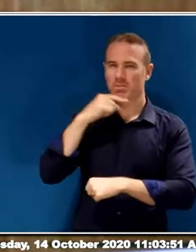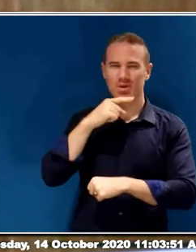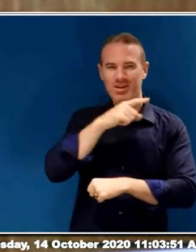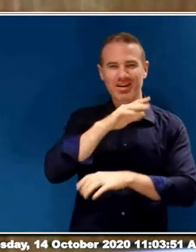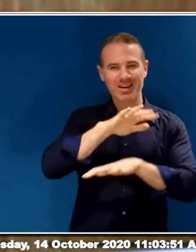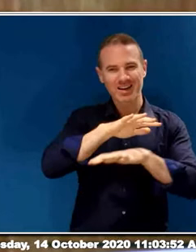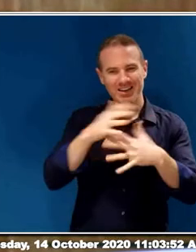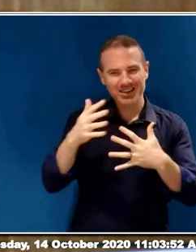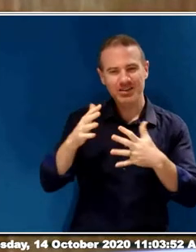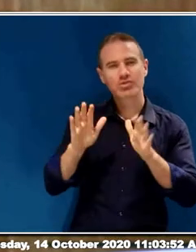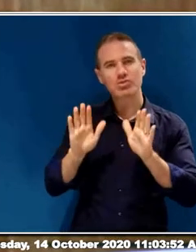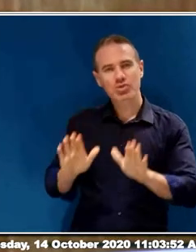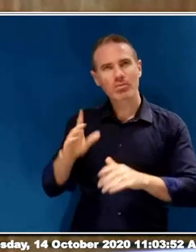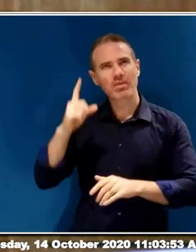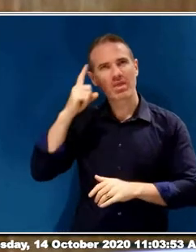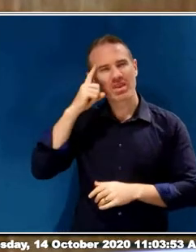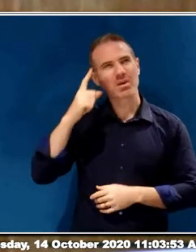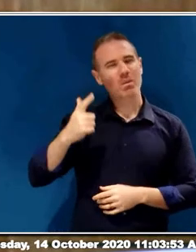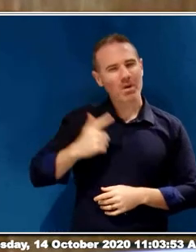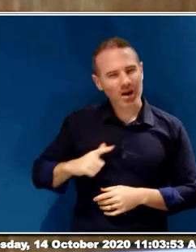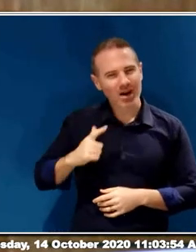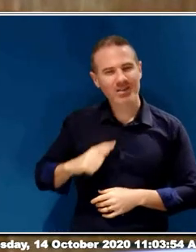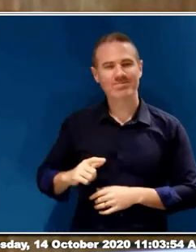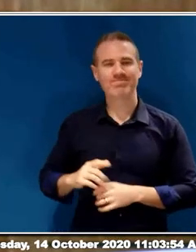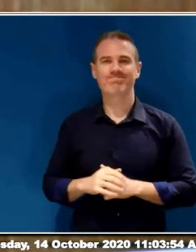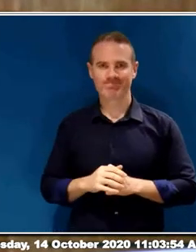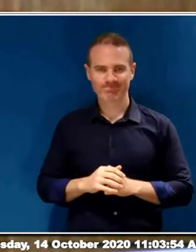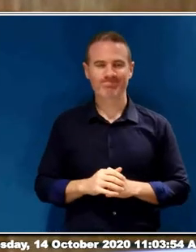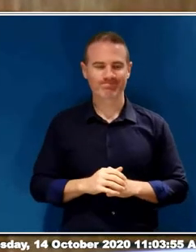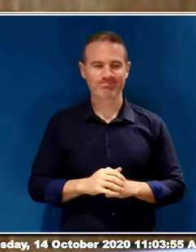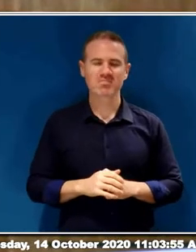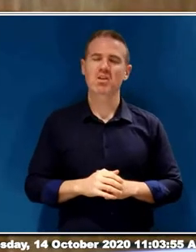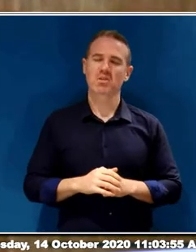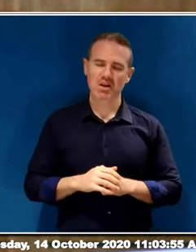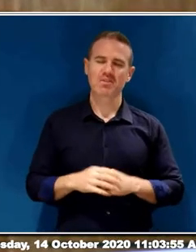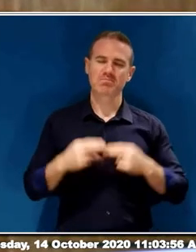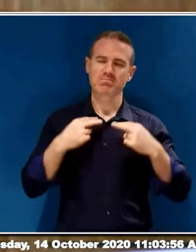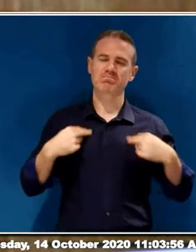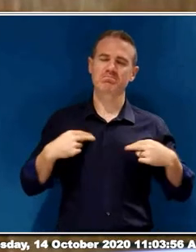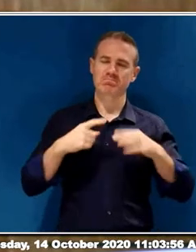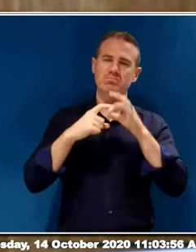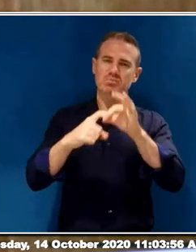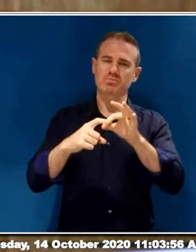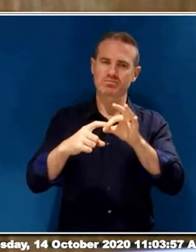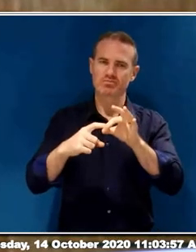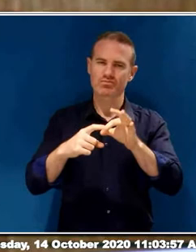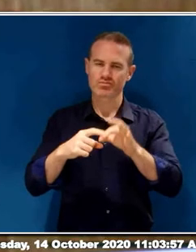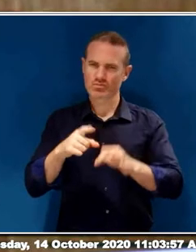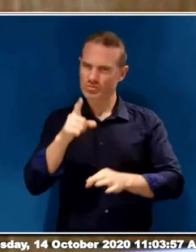Picking up from earlier, you mentioned that Kobe was finishing school early.